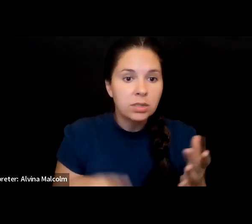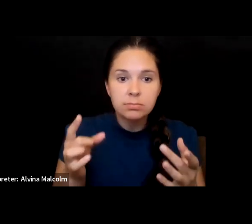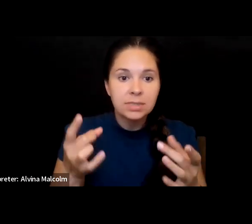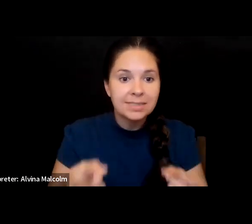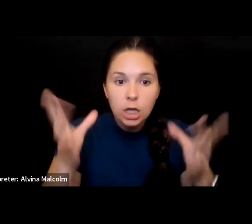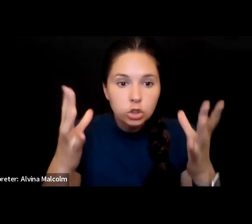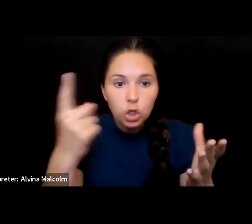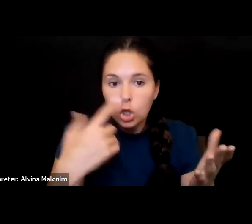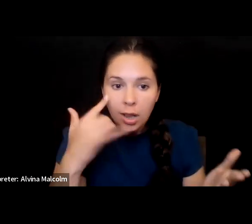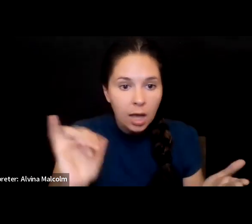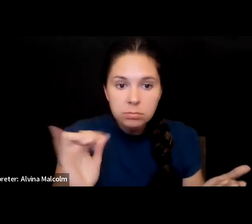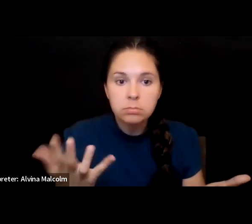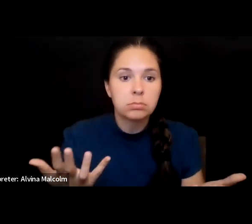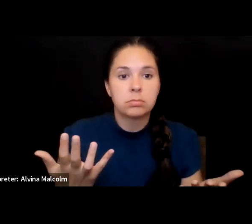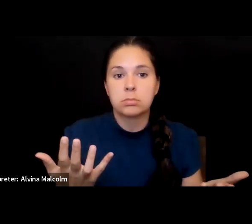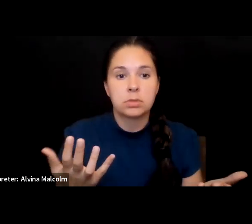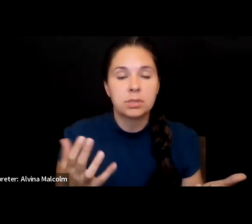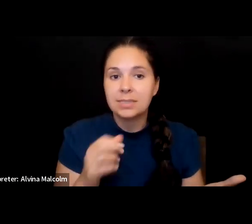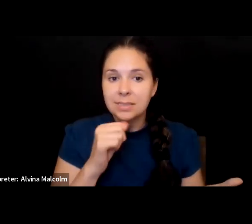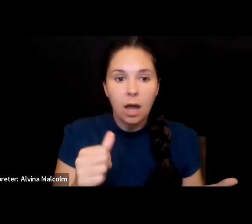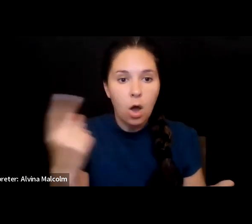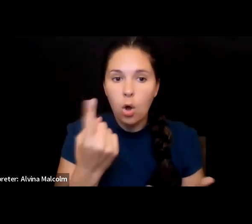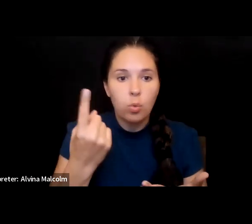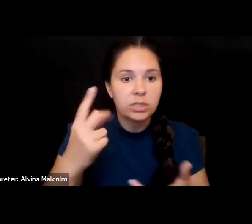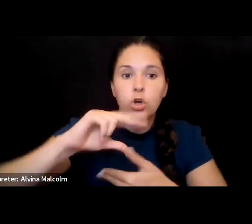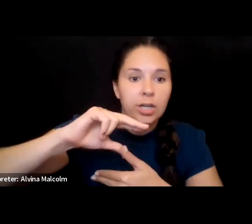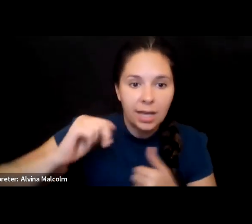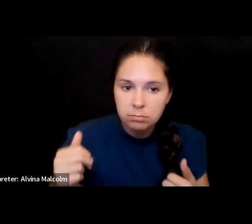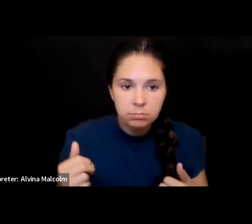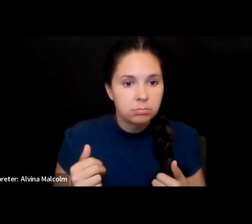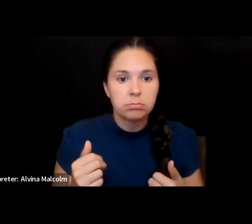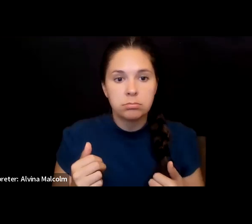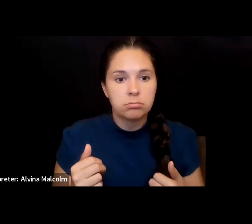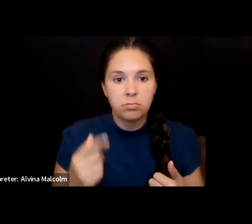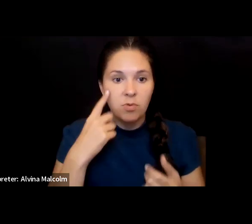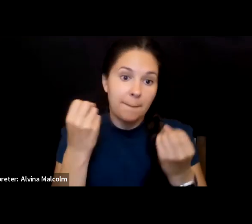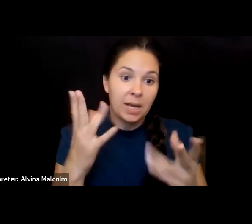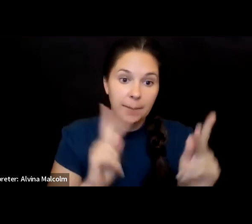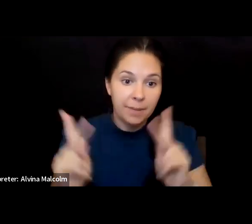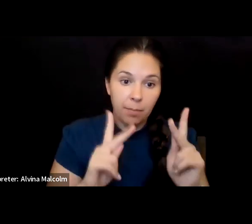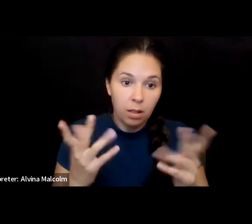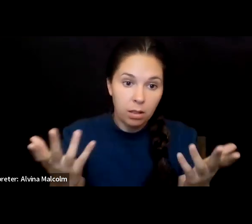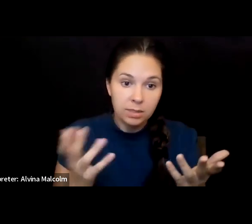we wanted to make sure that we were being -- exactly like Germán said,